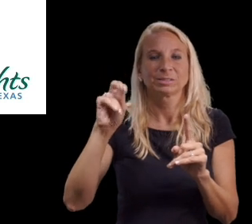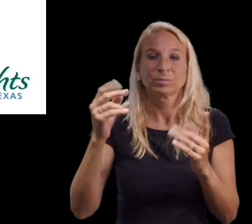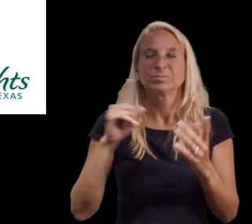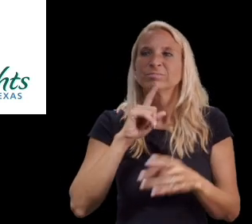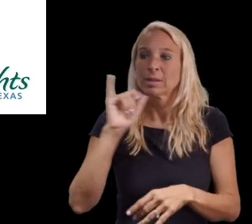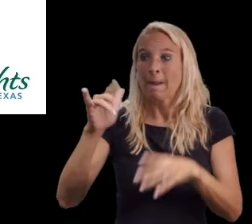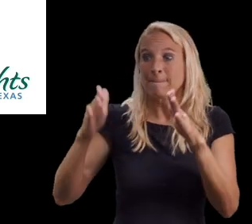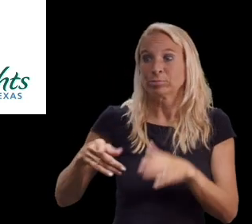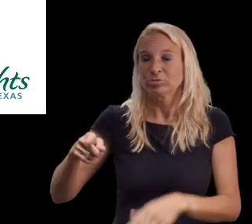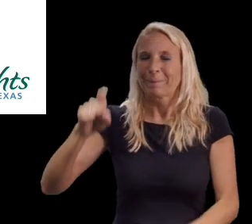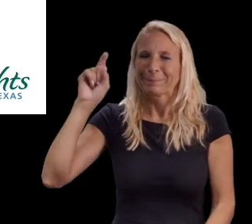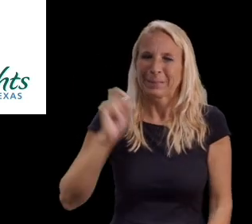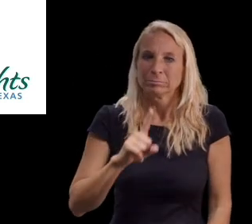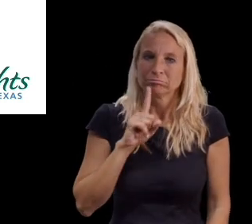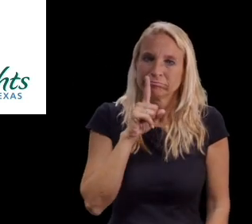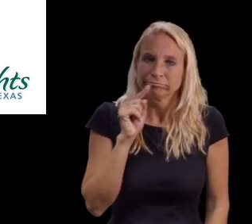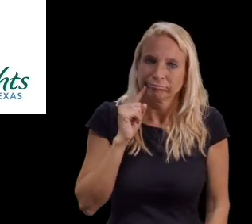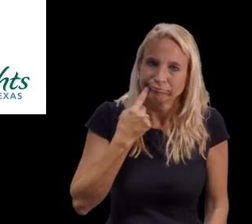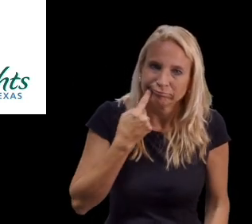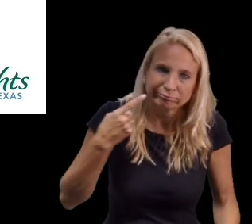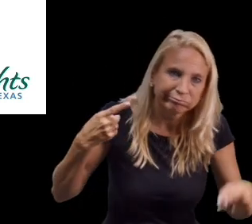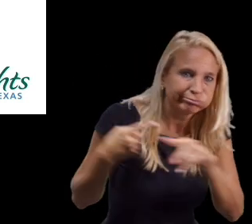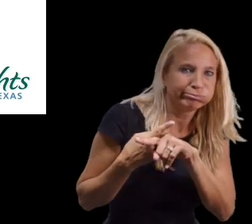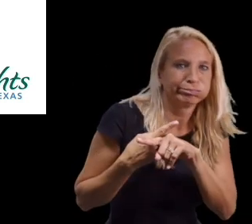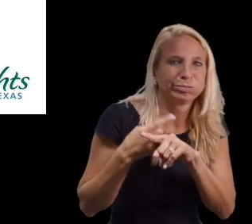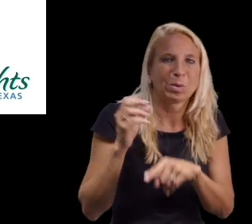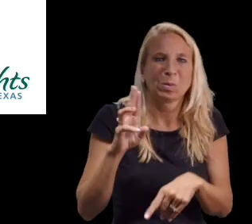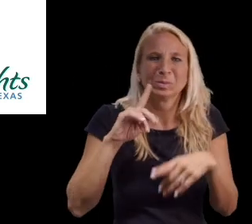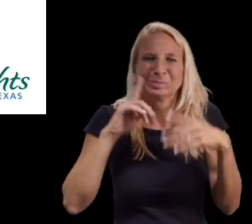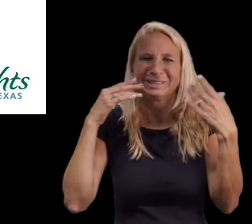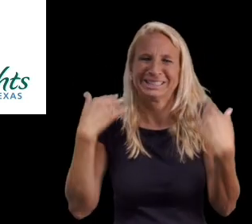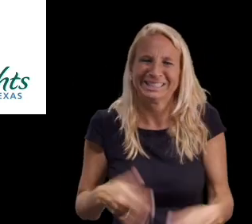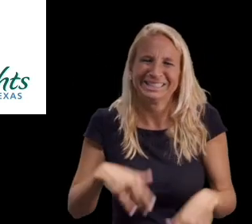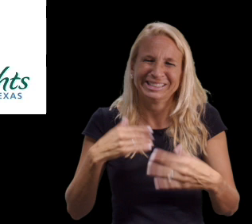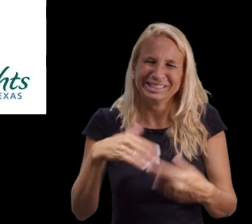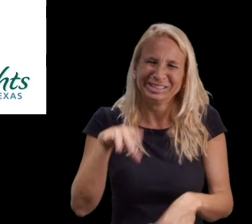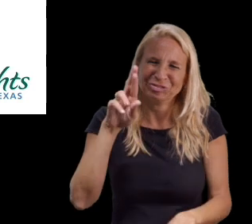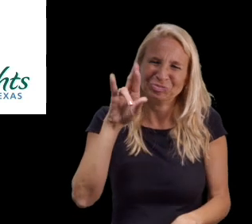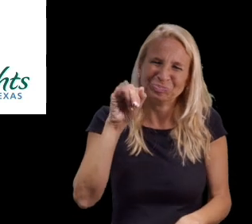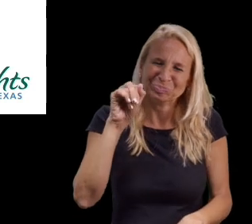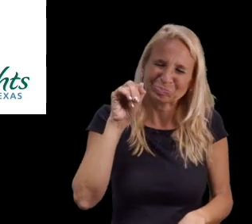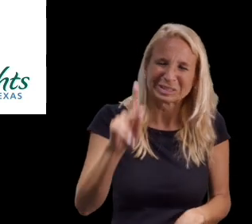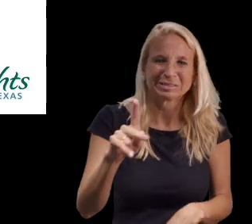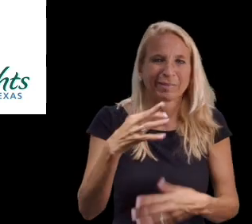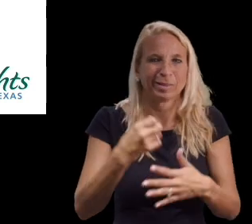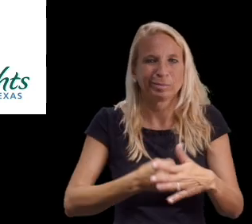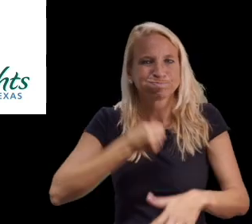that a person is truly in crisis and or at eminent risk of institutionalization,